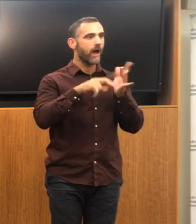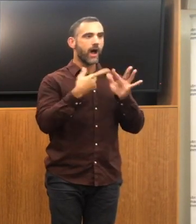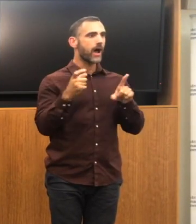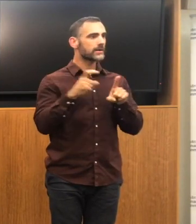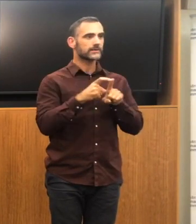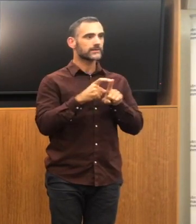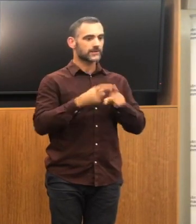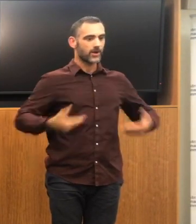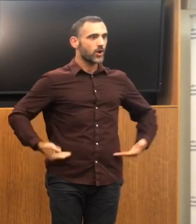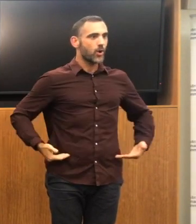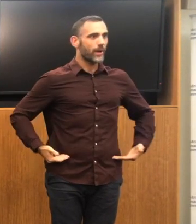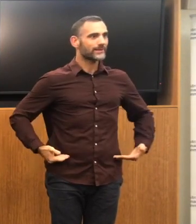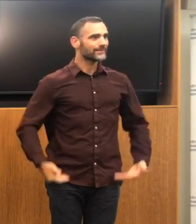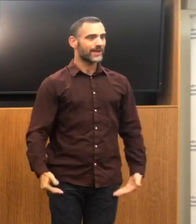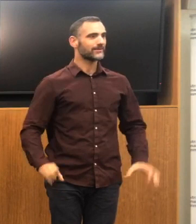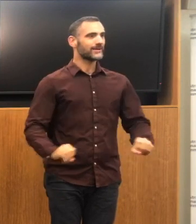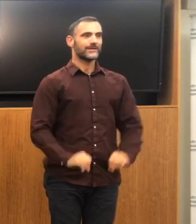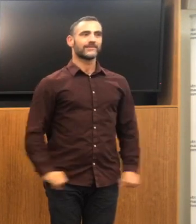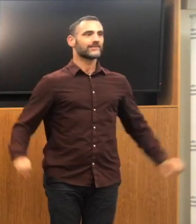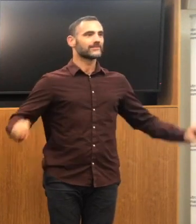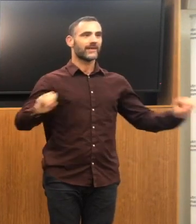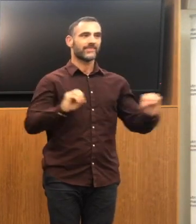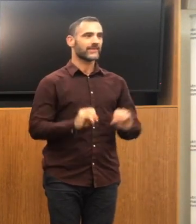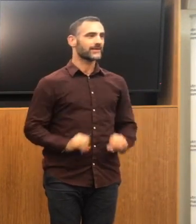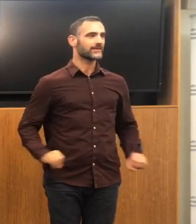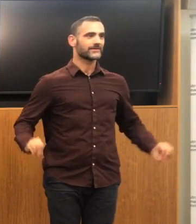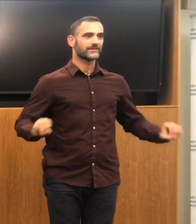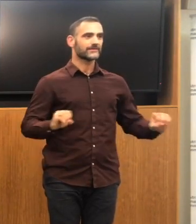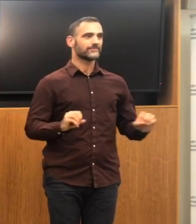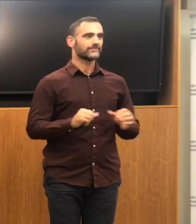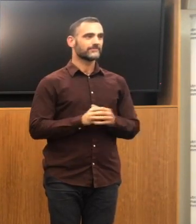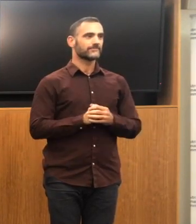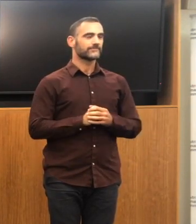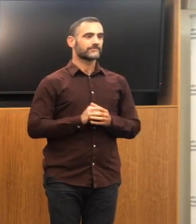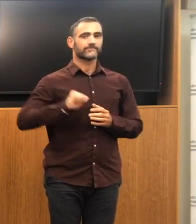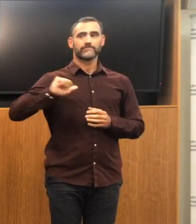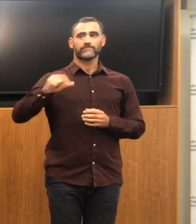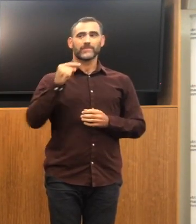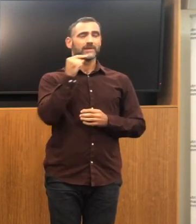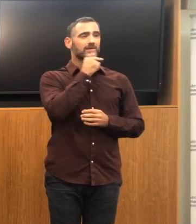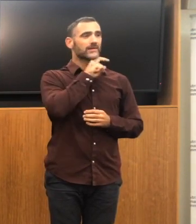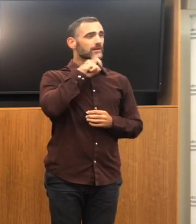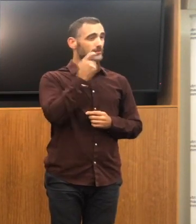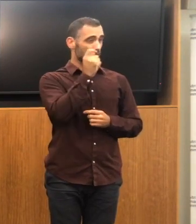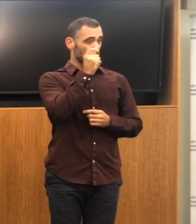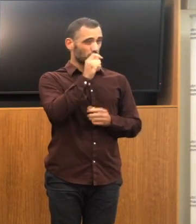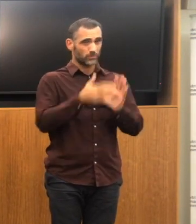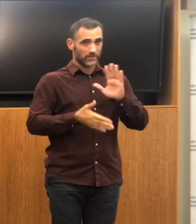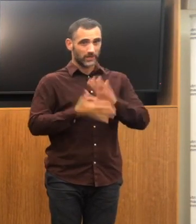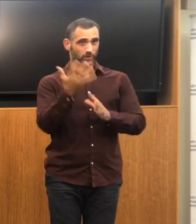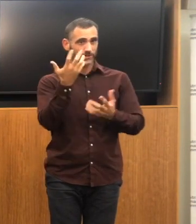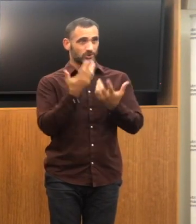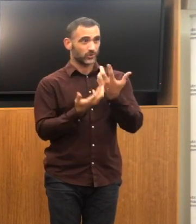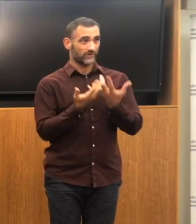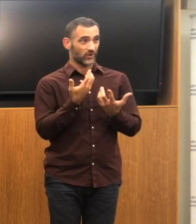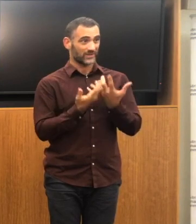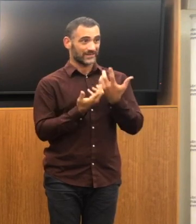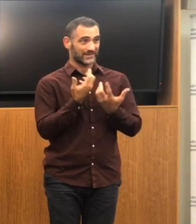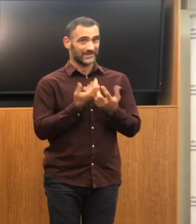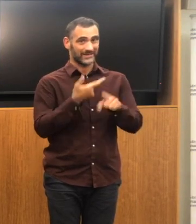And he shared with us that his son was going to be going to university, 17 years old, and yet, he said,